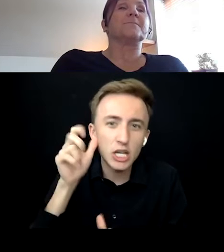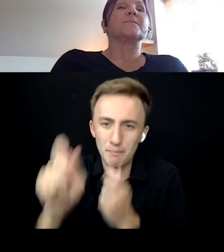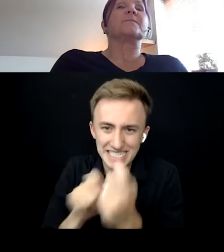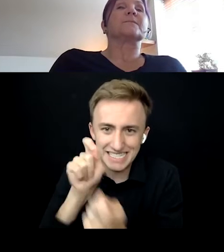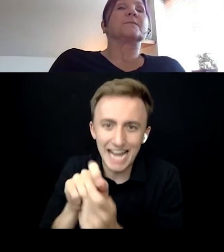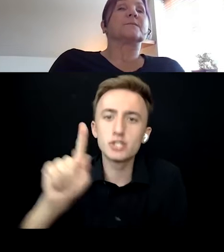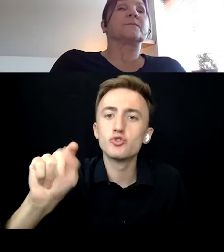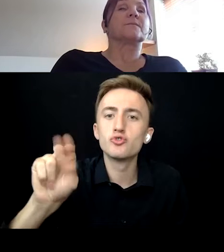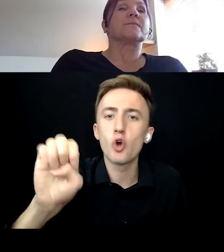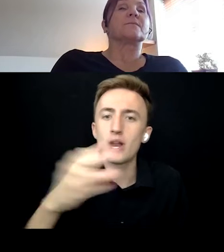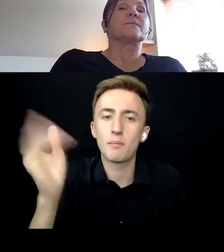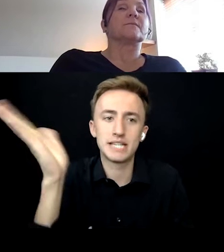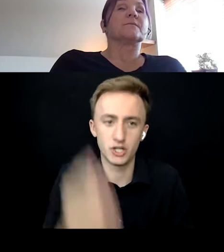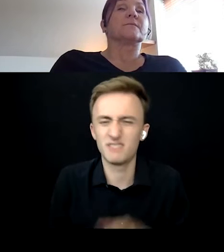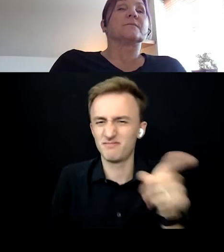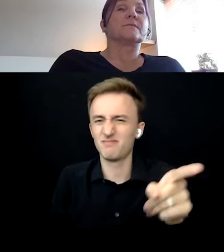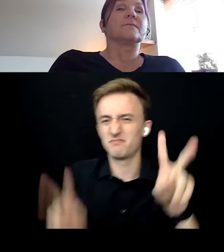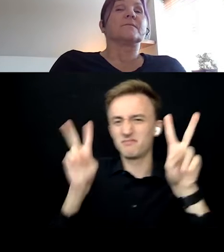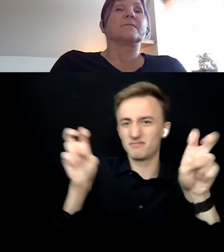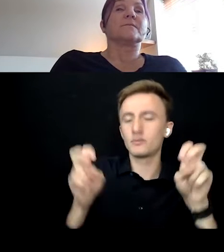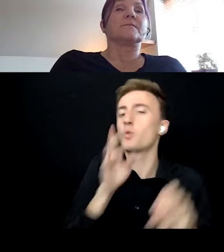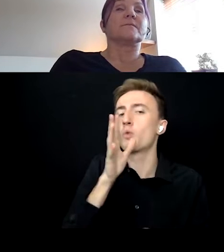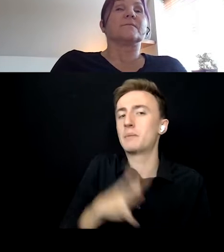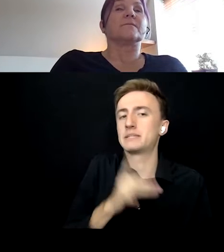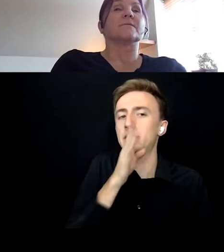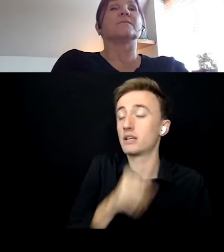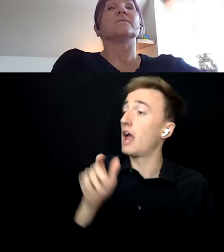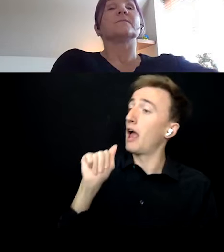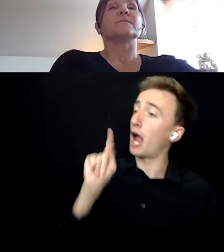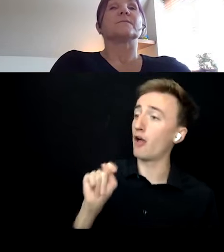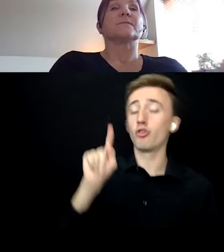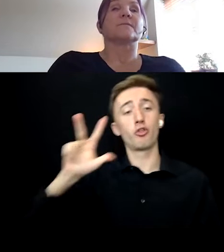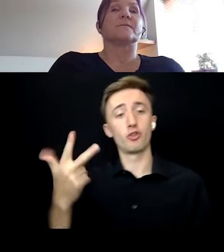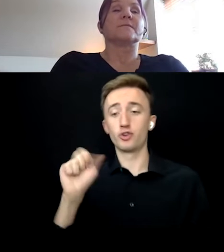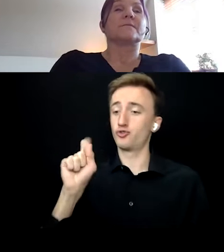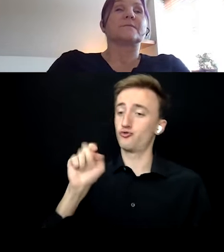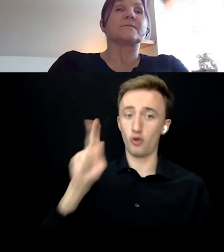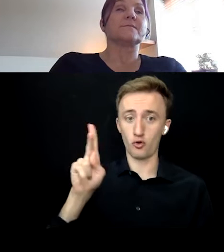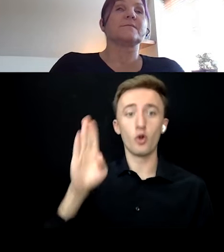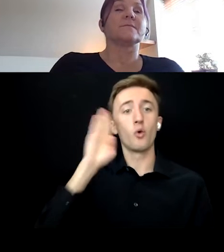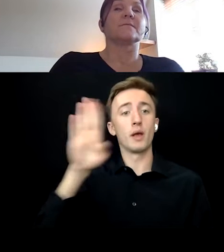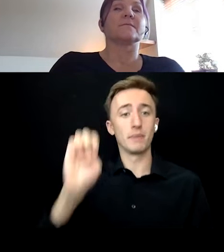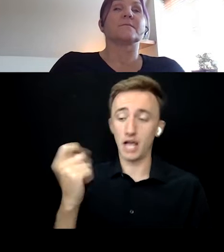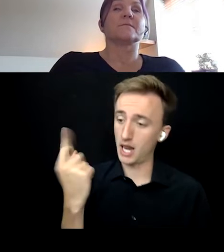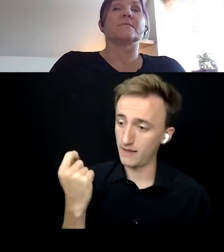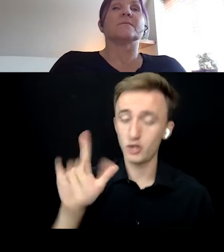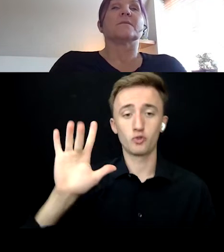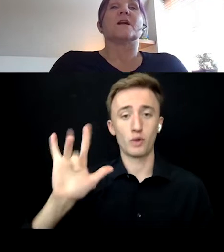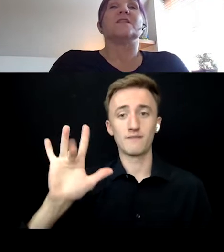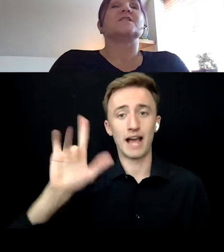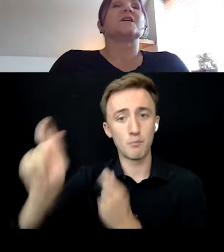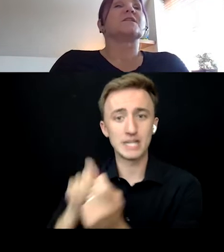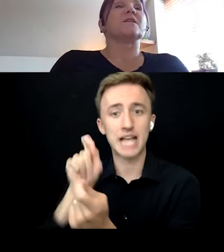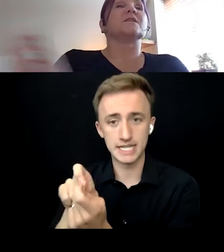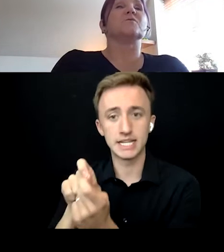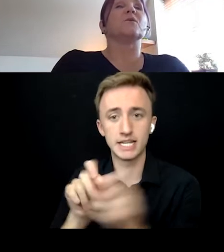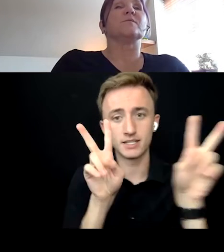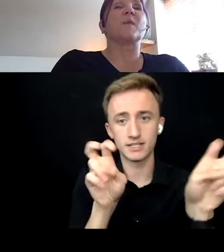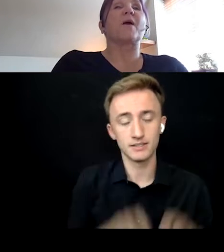At the per stroke it will be 11:25 precisely. >> It's just like listening to all of the black